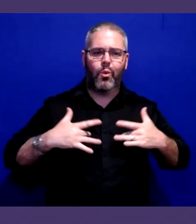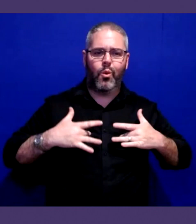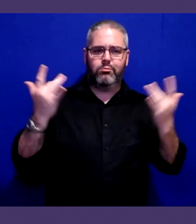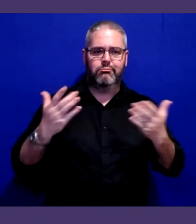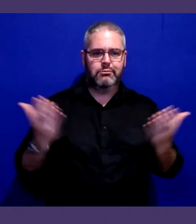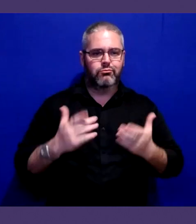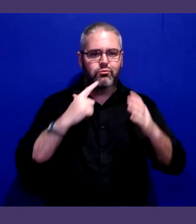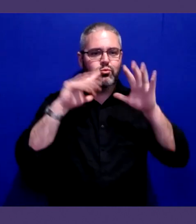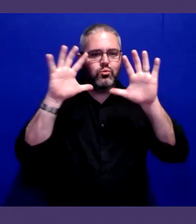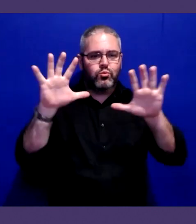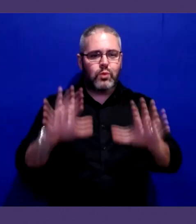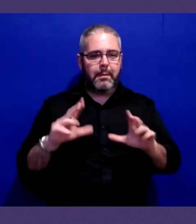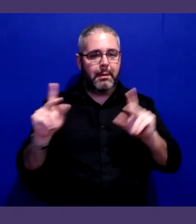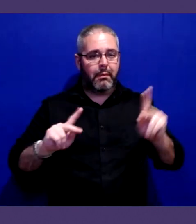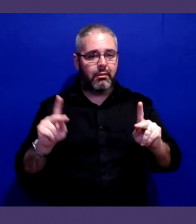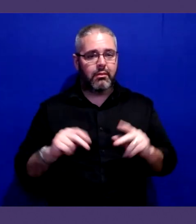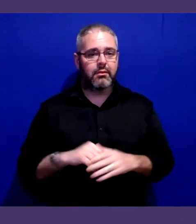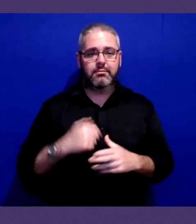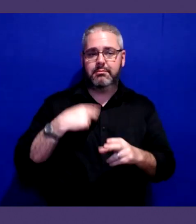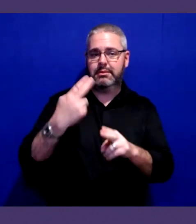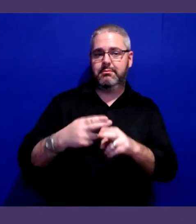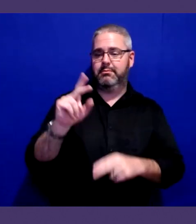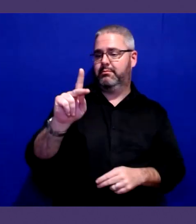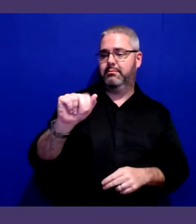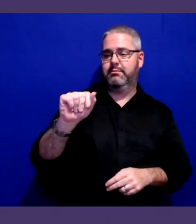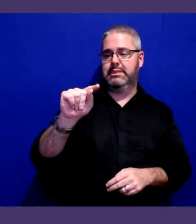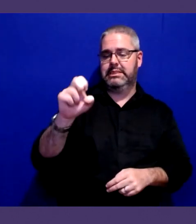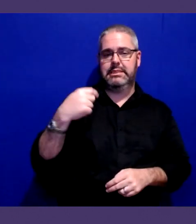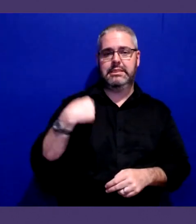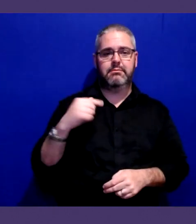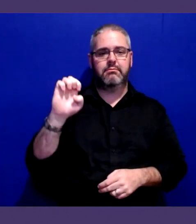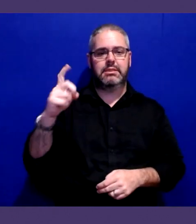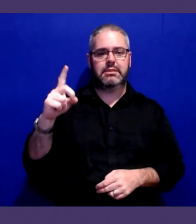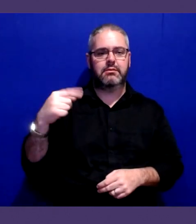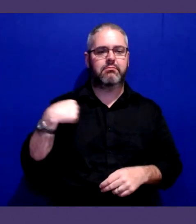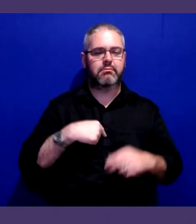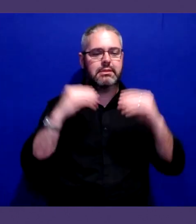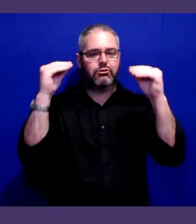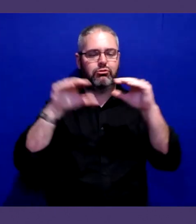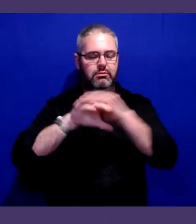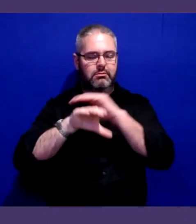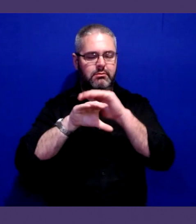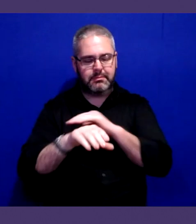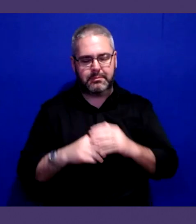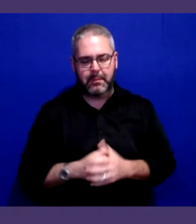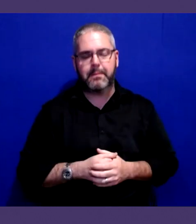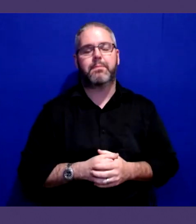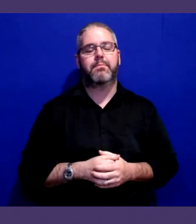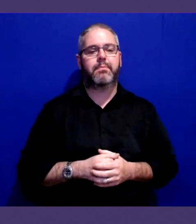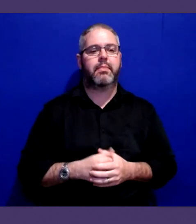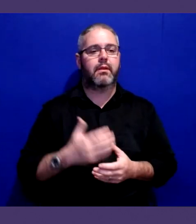My name is Kate Sonka. I'm the Executive Director of Teach Access. My background is in higher education.